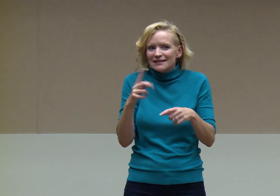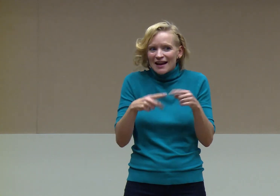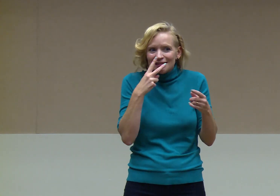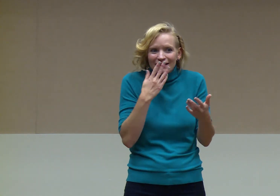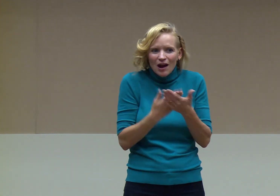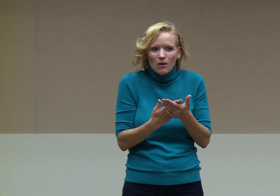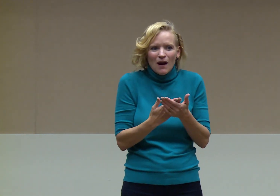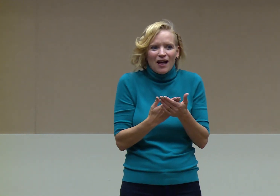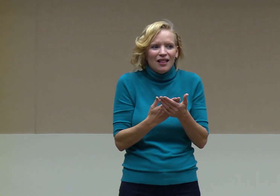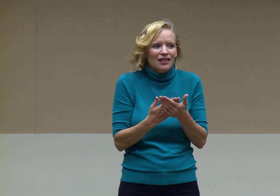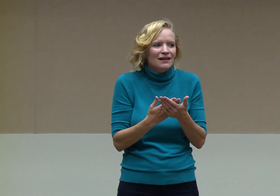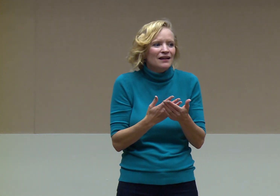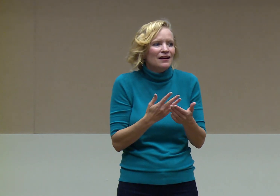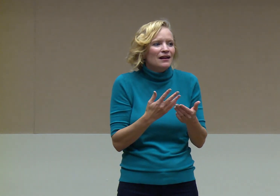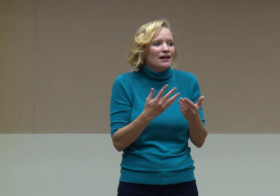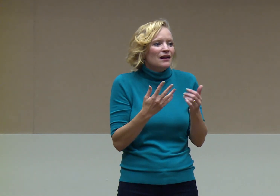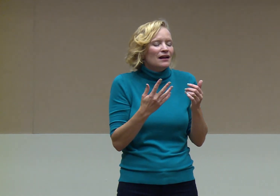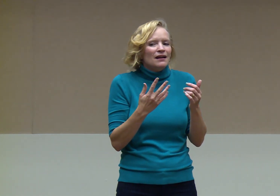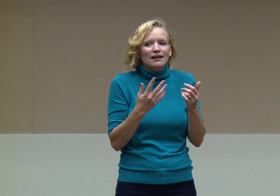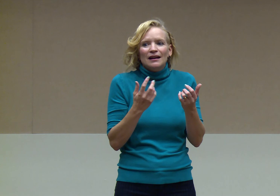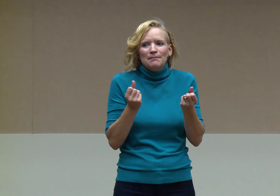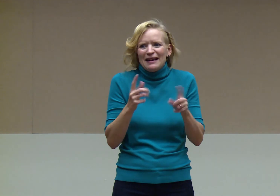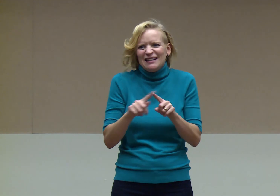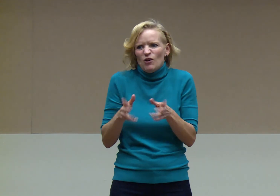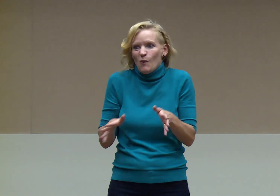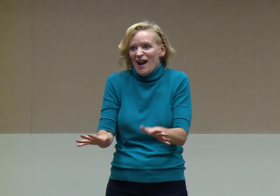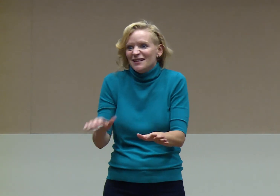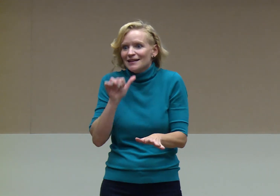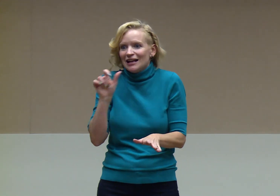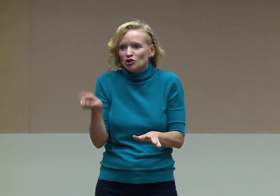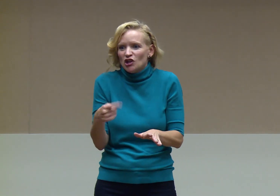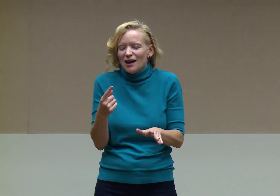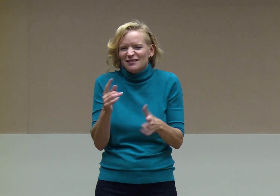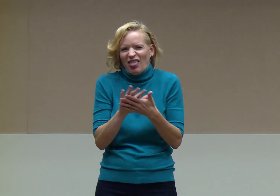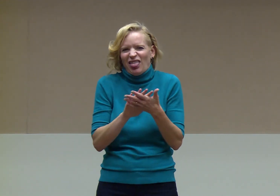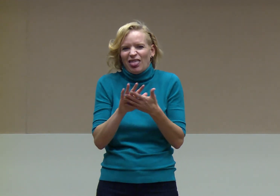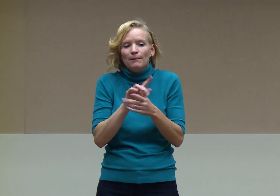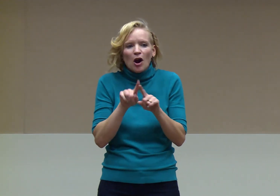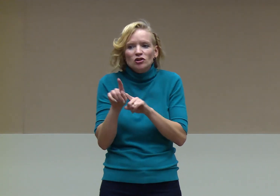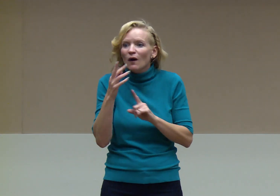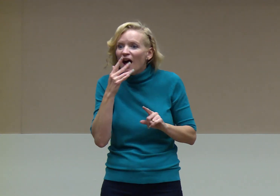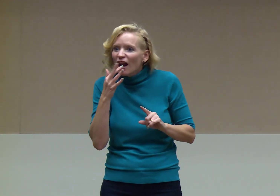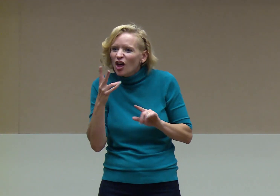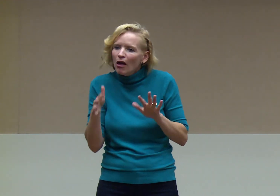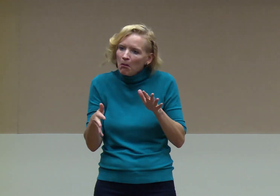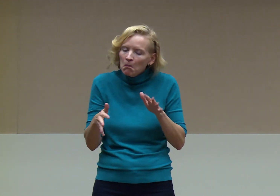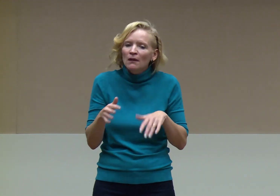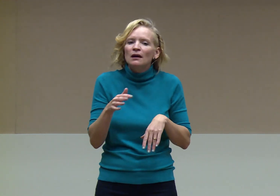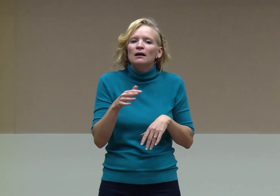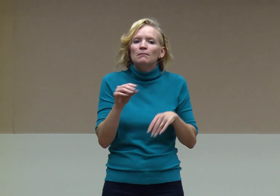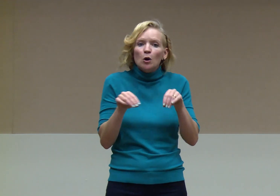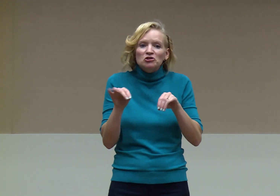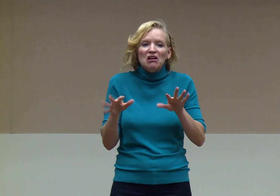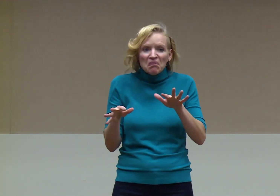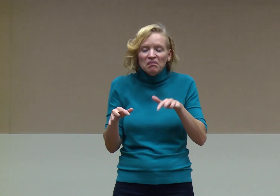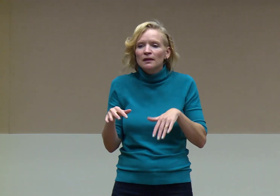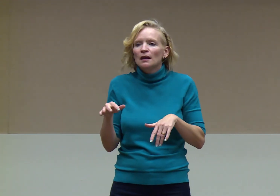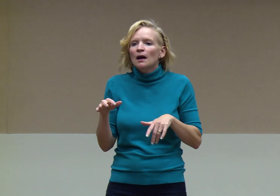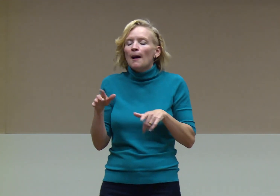Babies can't see necessarily very well at first, and that's in many ways. It's not just like vaguity, but colors don't come in to play,